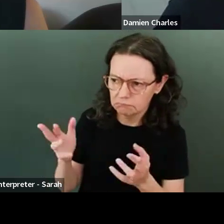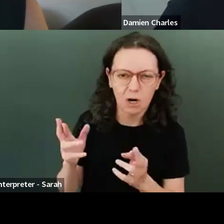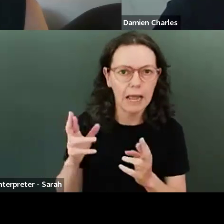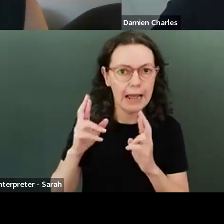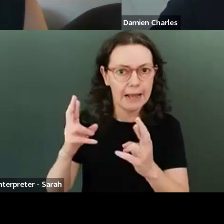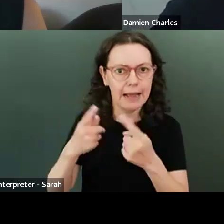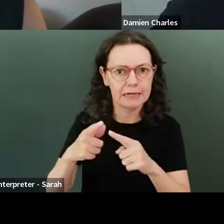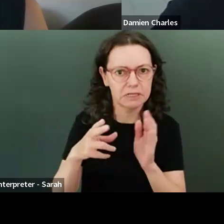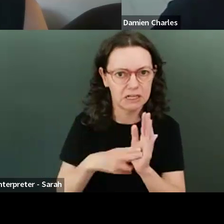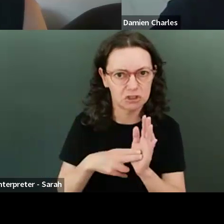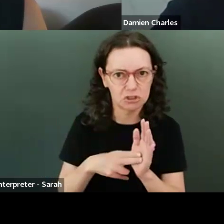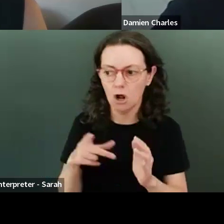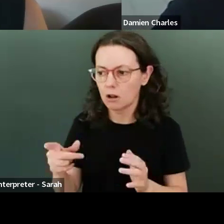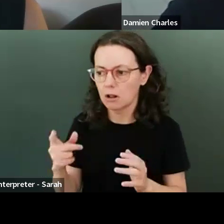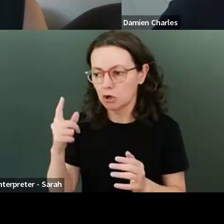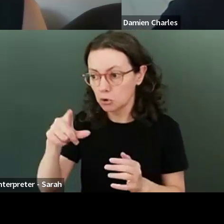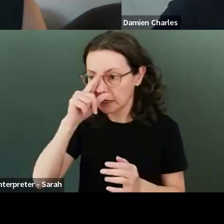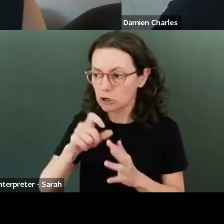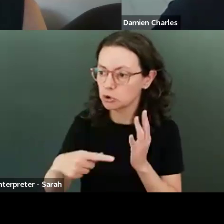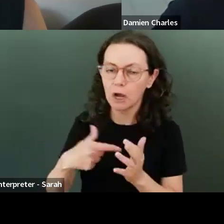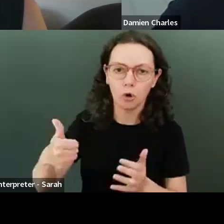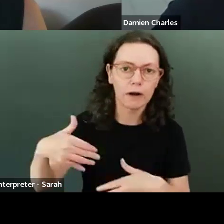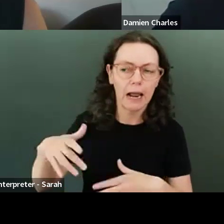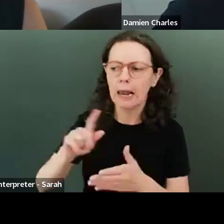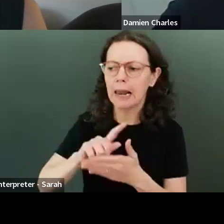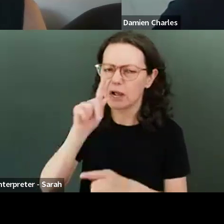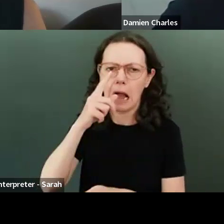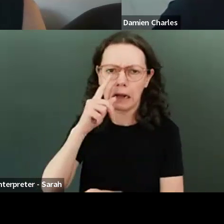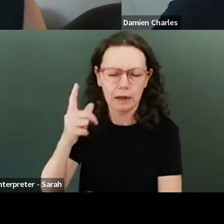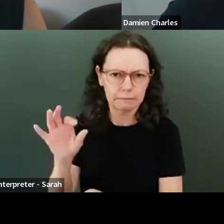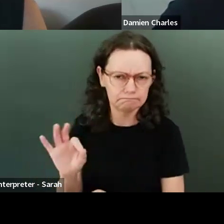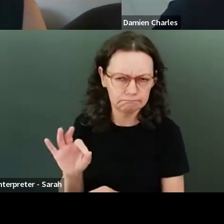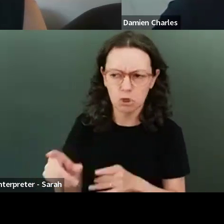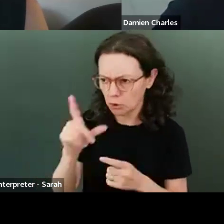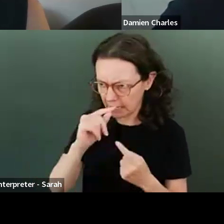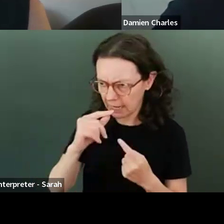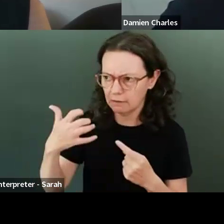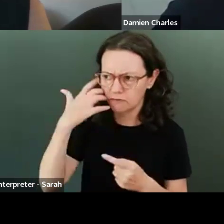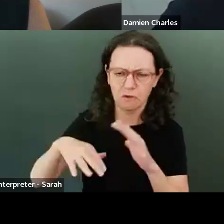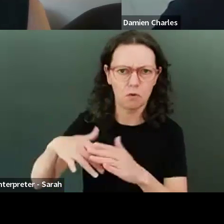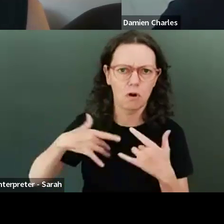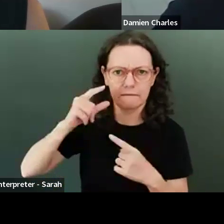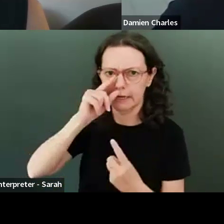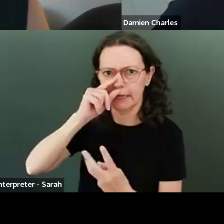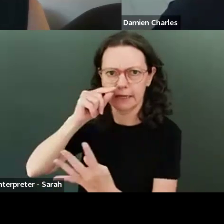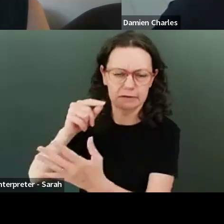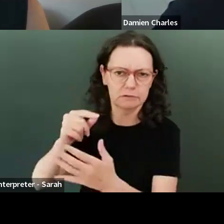building those expectations as people move through their later years of high